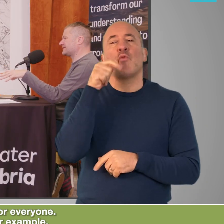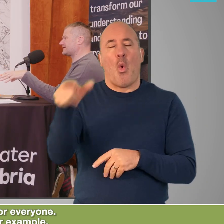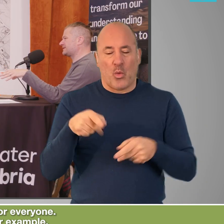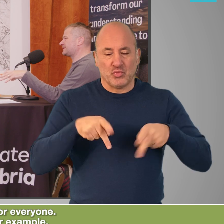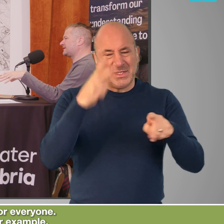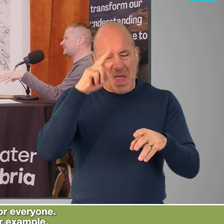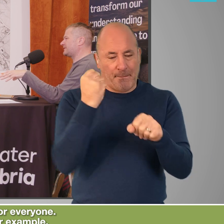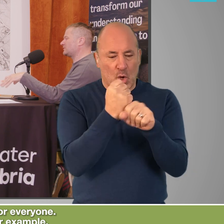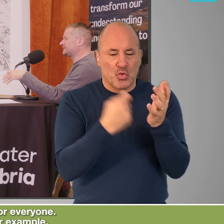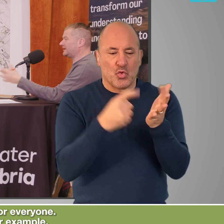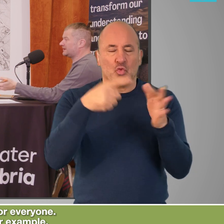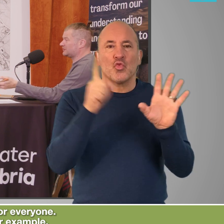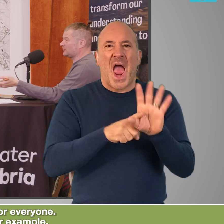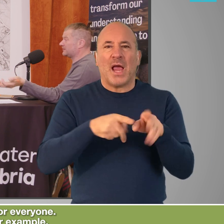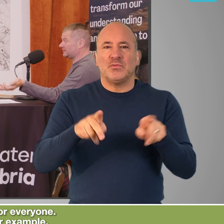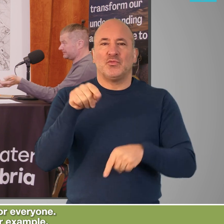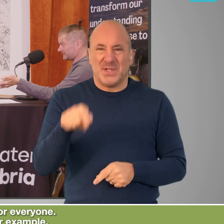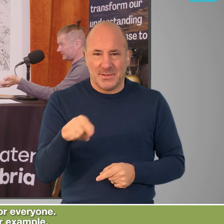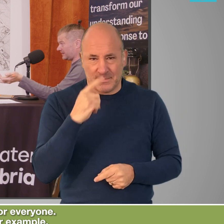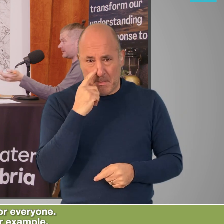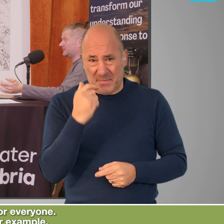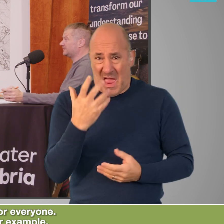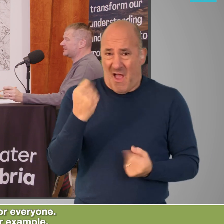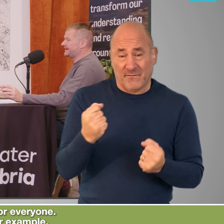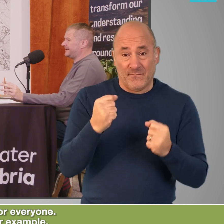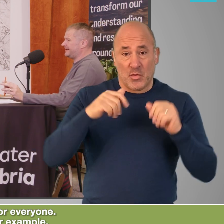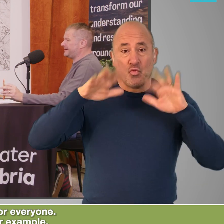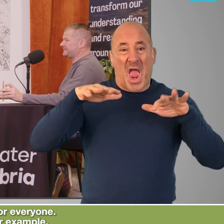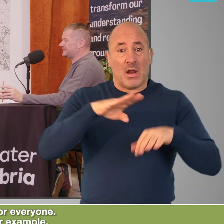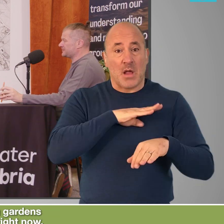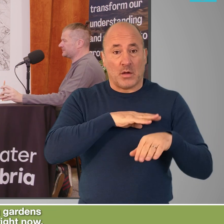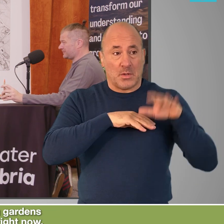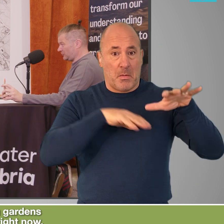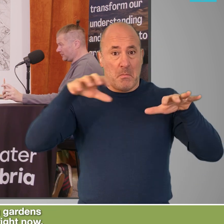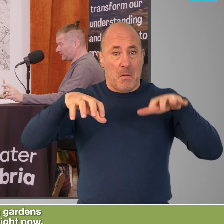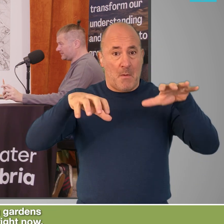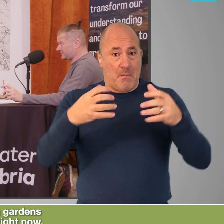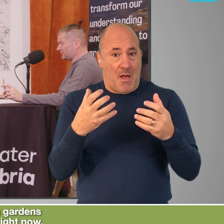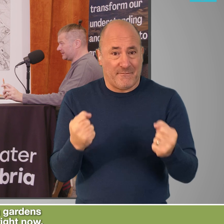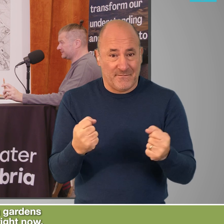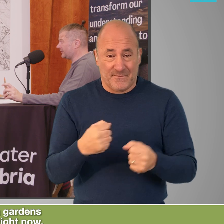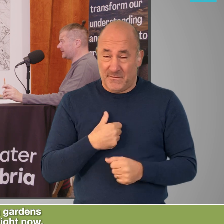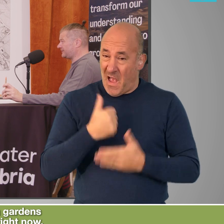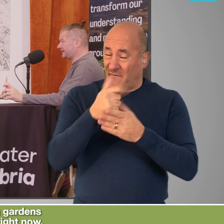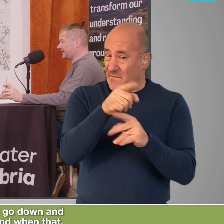as I said, the city is for everyone. Take Grey Street for example. There's a few rain gardens going in on there right now,